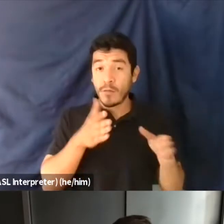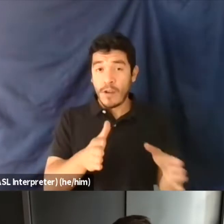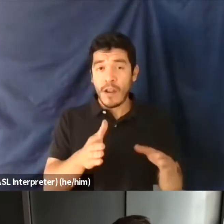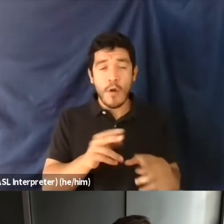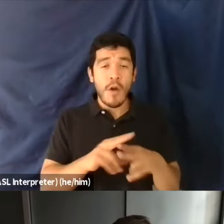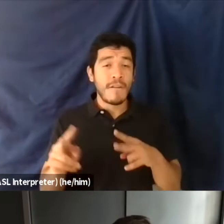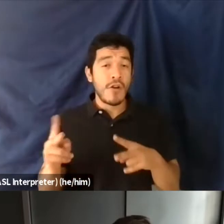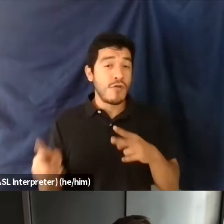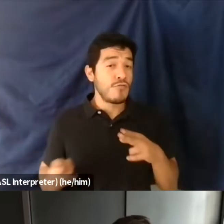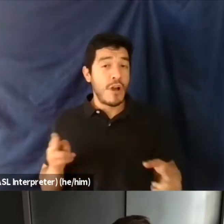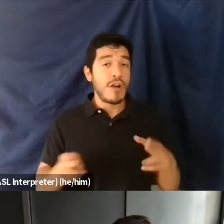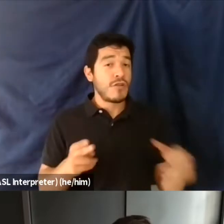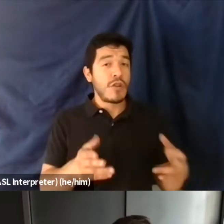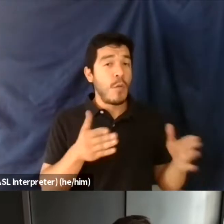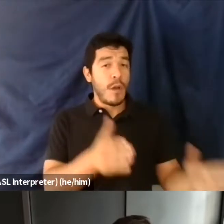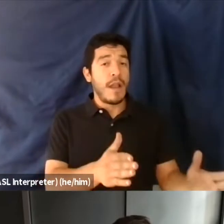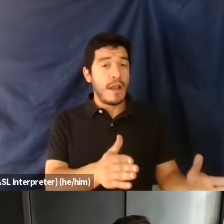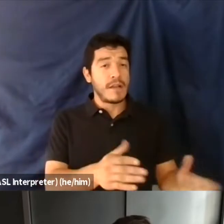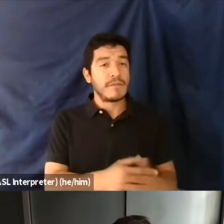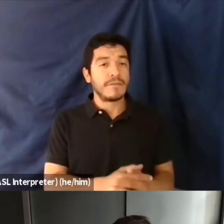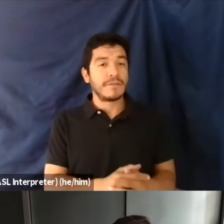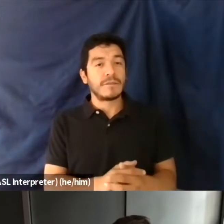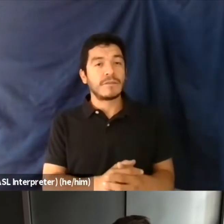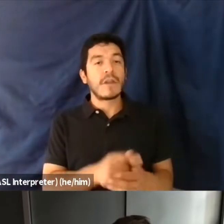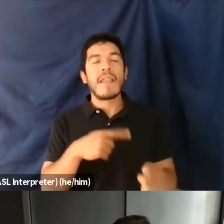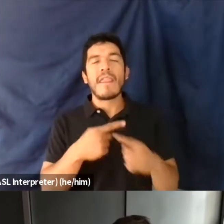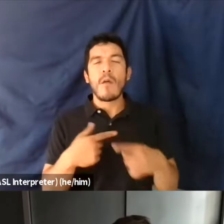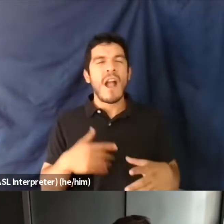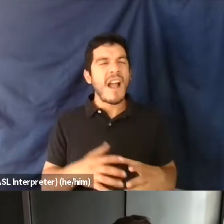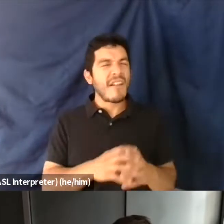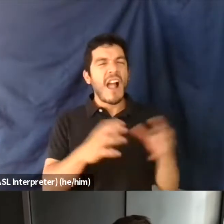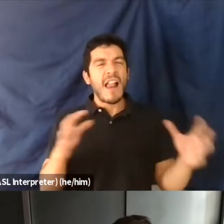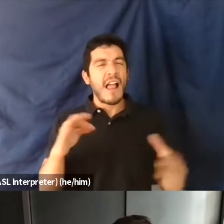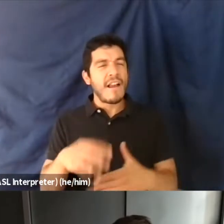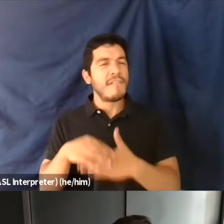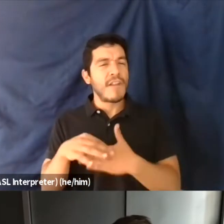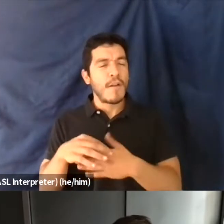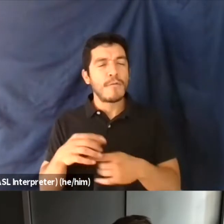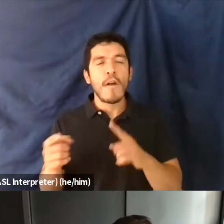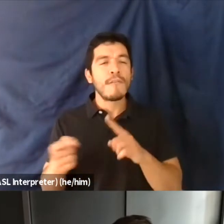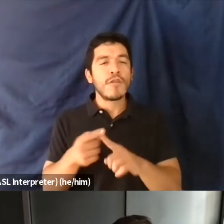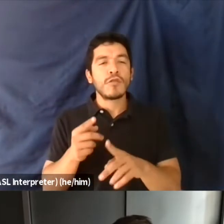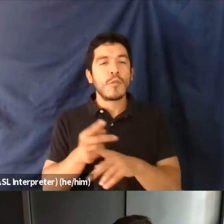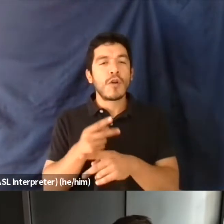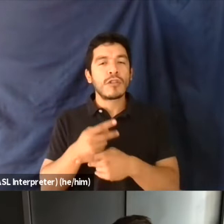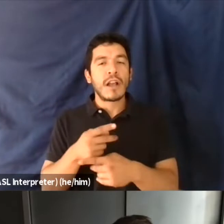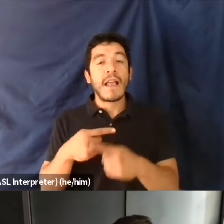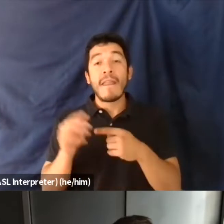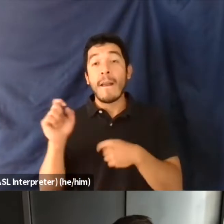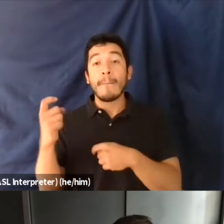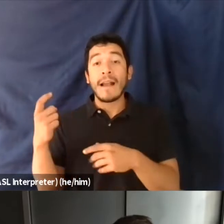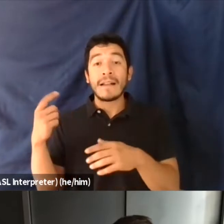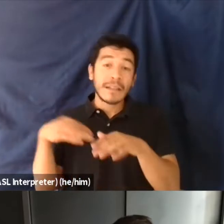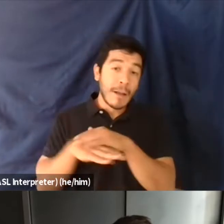And then, you know, we had a whole bunch of footage from our first round of production and that's where Max comes in, where he just came down to Alabama